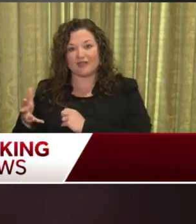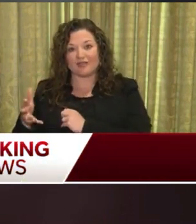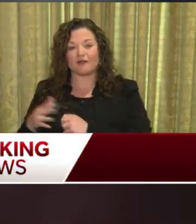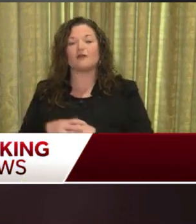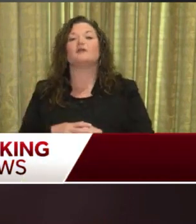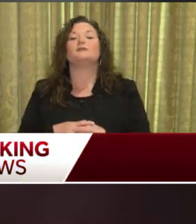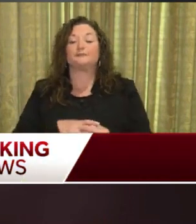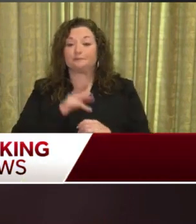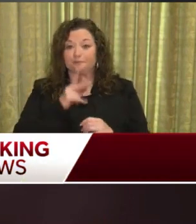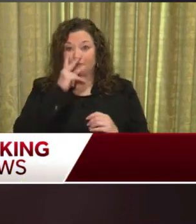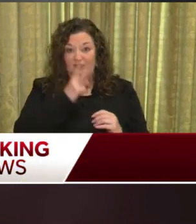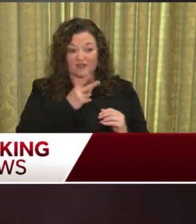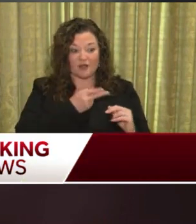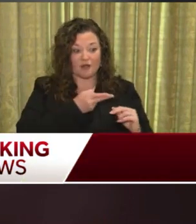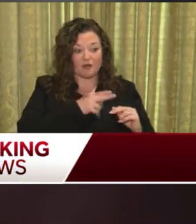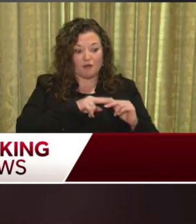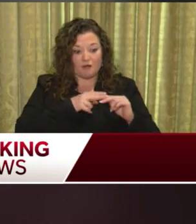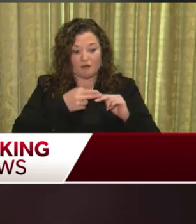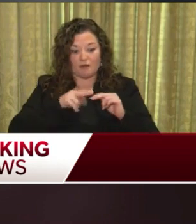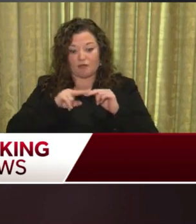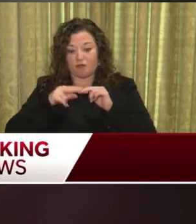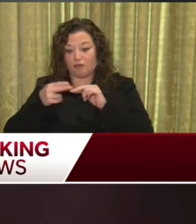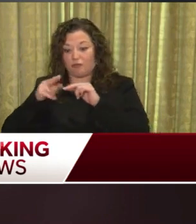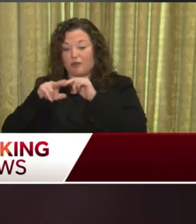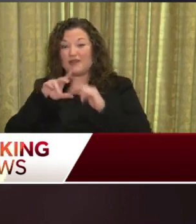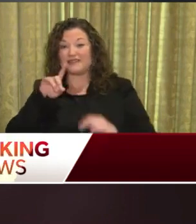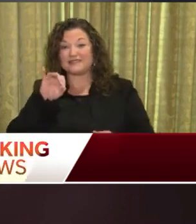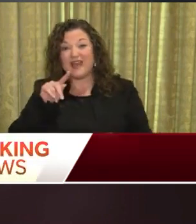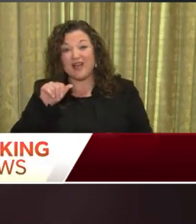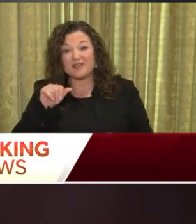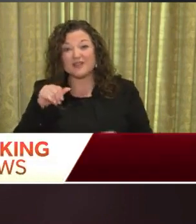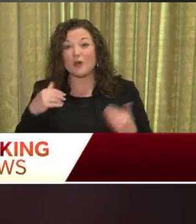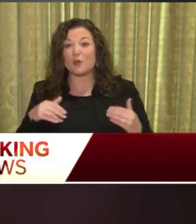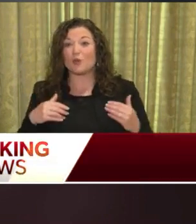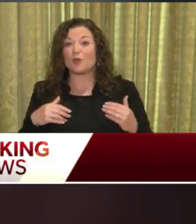WHEN HE FIRSTHE T NEXT ONE IS JUNE 28TH, AND THEN THE LAST ONE